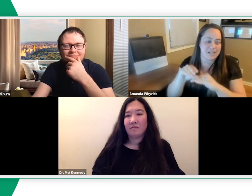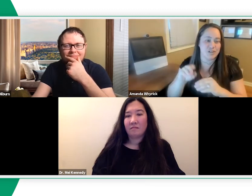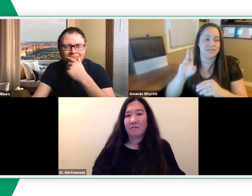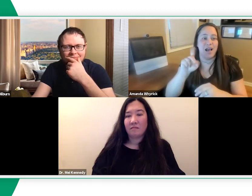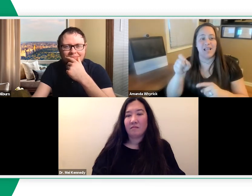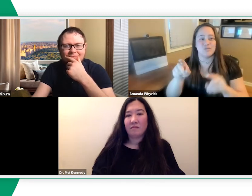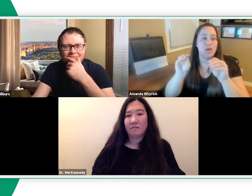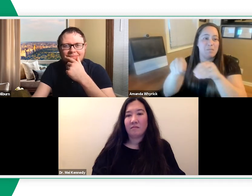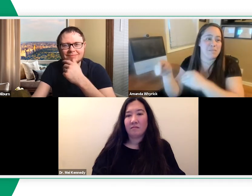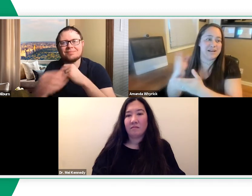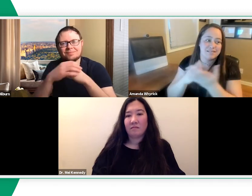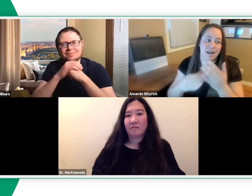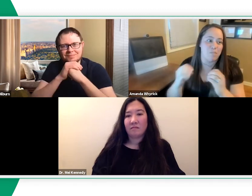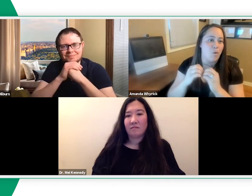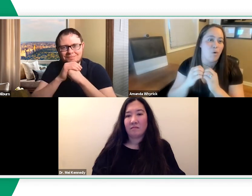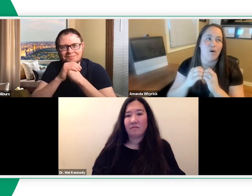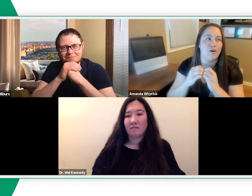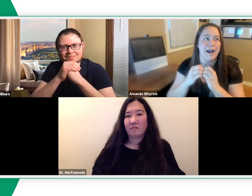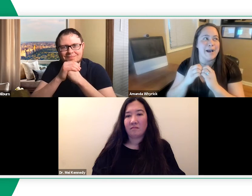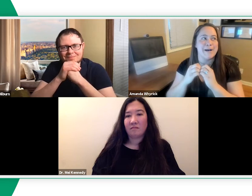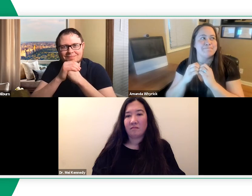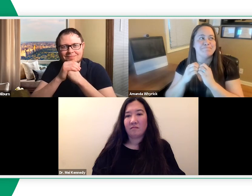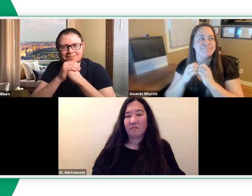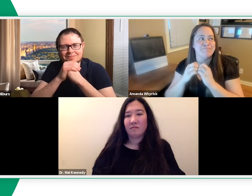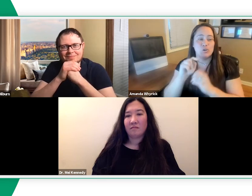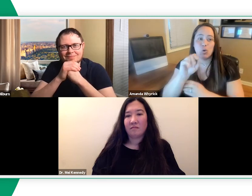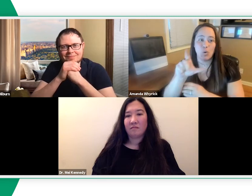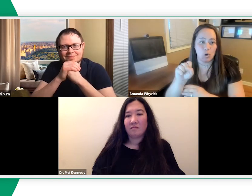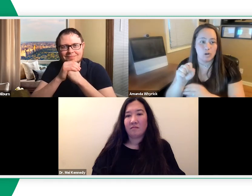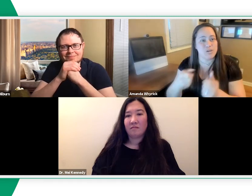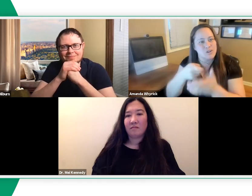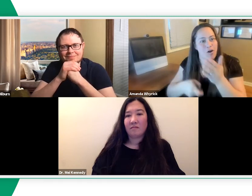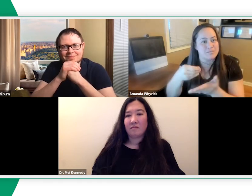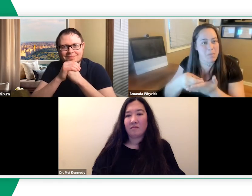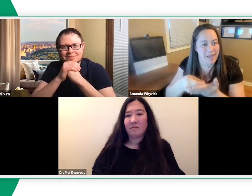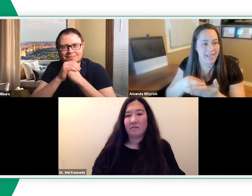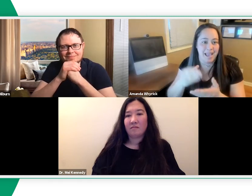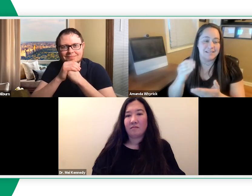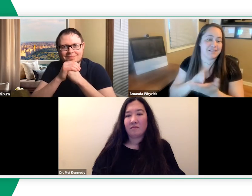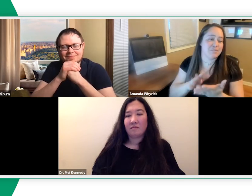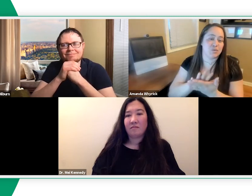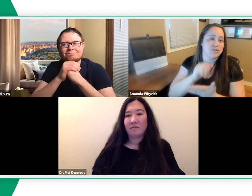diminishes unless you implement some more tools, which cost money, and some schools